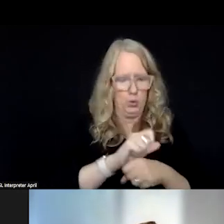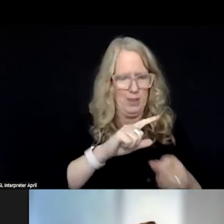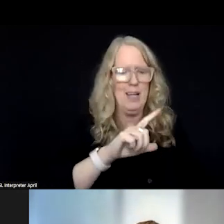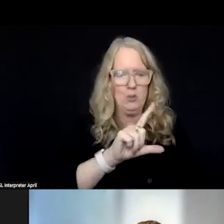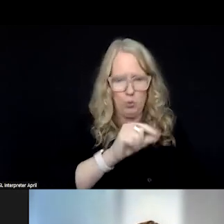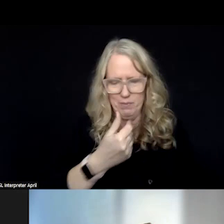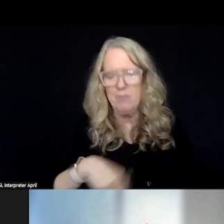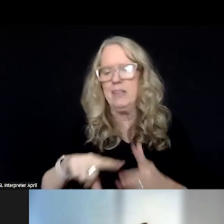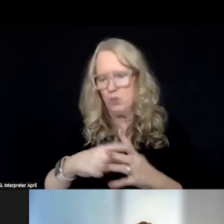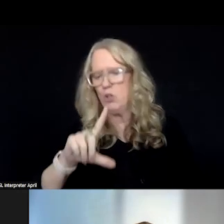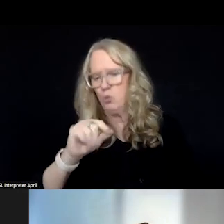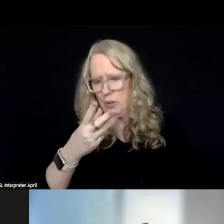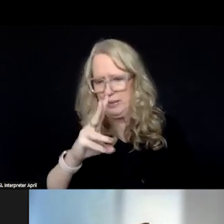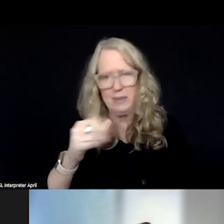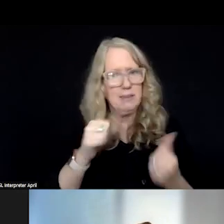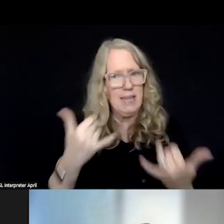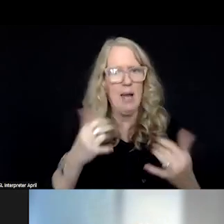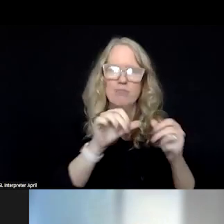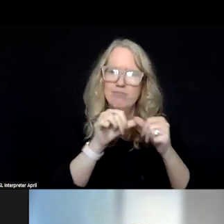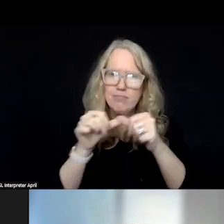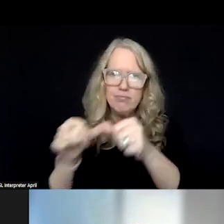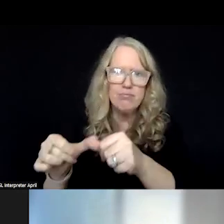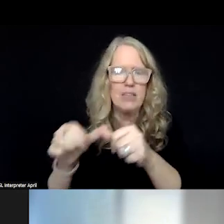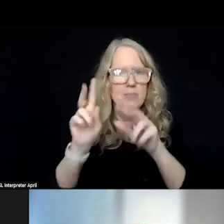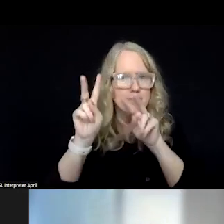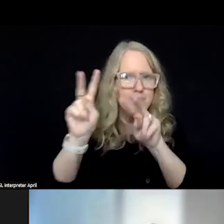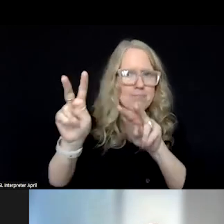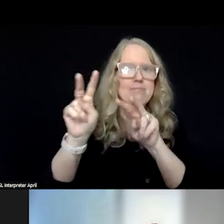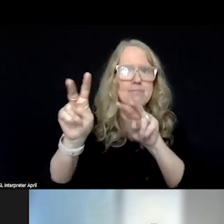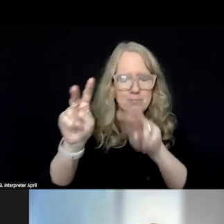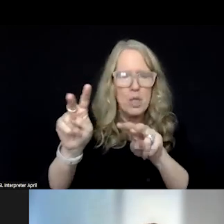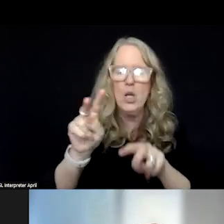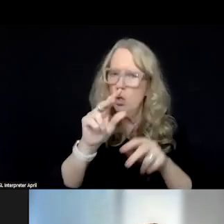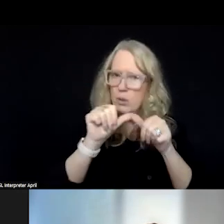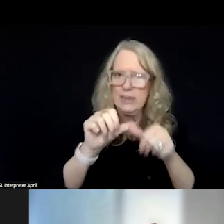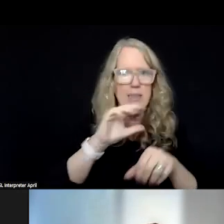2016 AND LOOK FORWARD TO WORKING WITH THEM IN ALL OF THE NEW